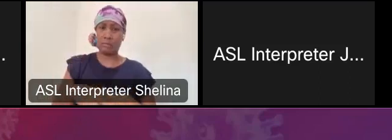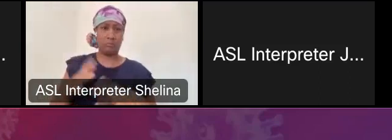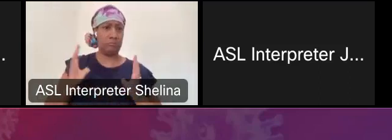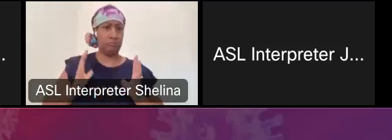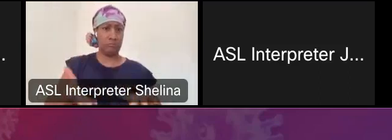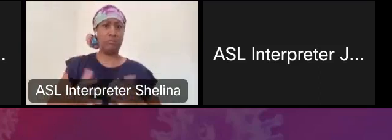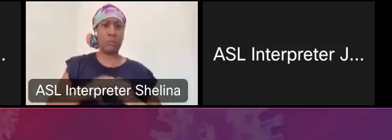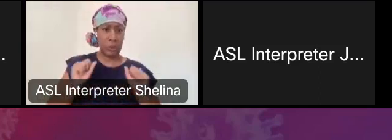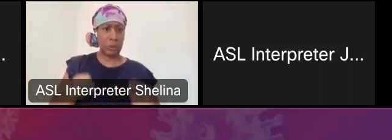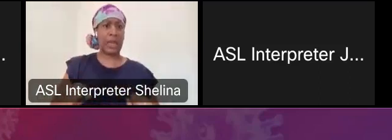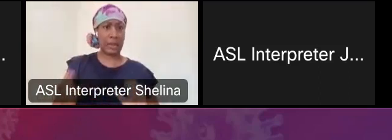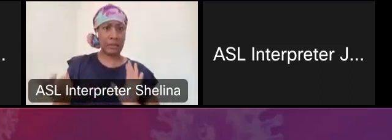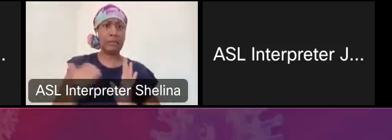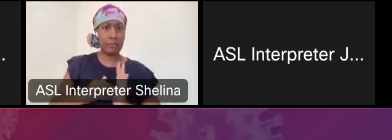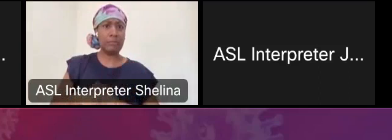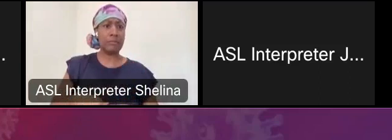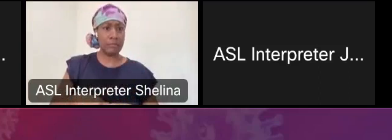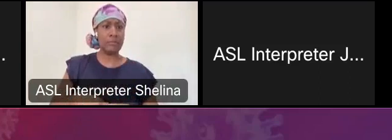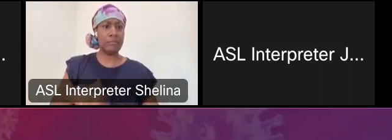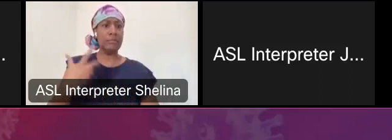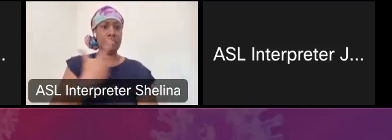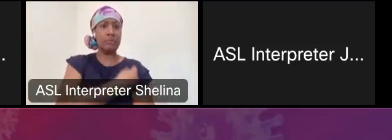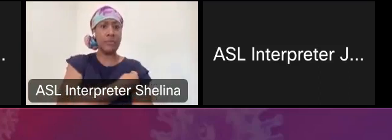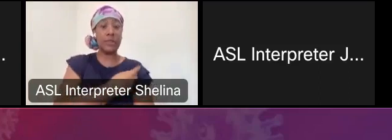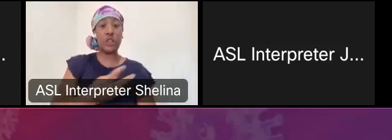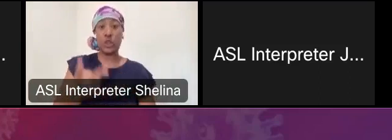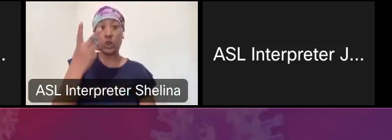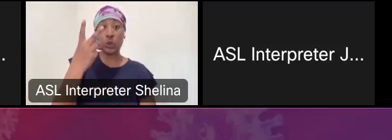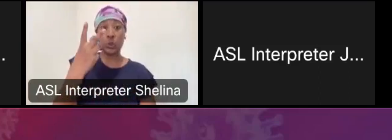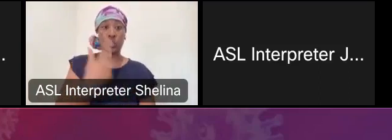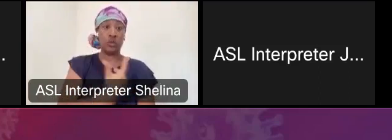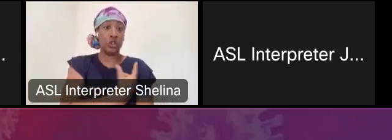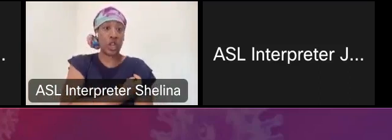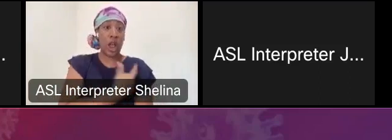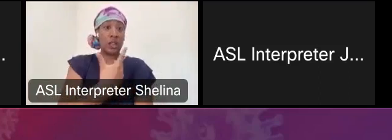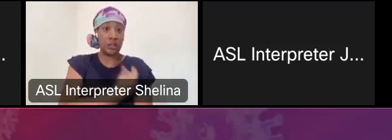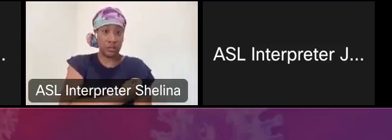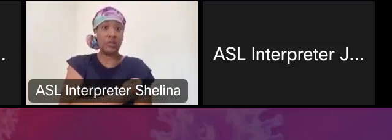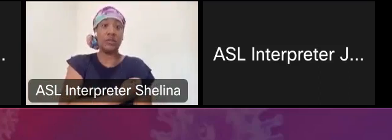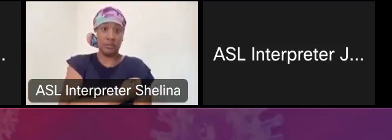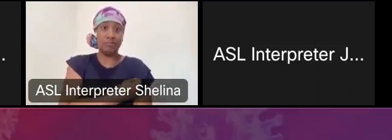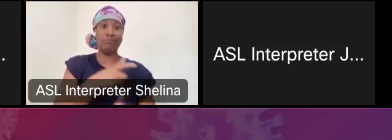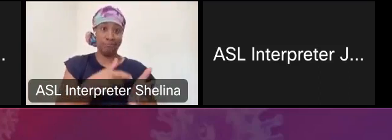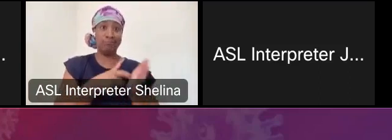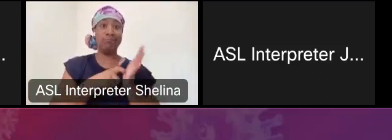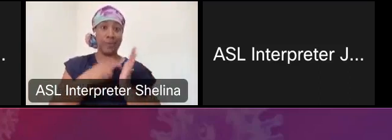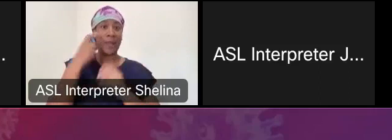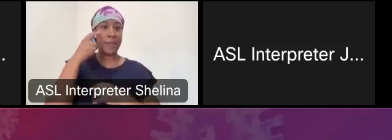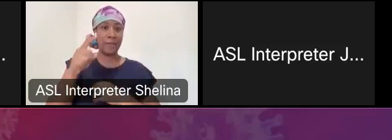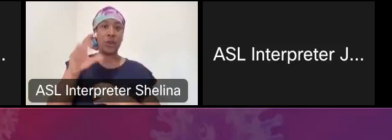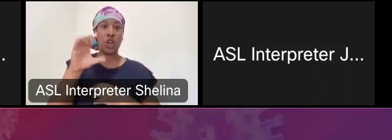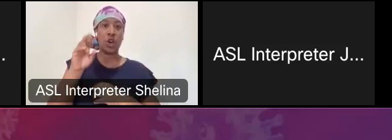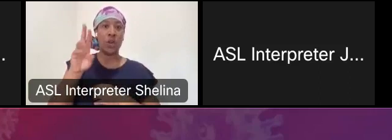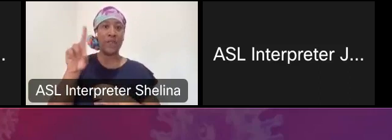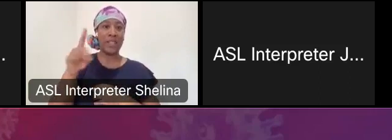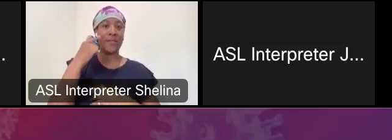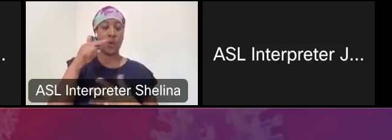like i mentioned before two doses or shots are needed for the covert nineteen vaccines from pfizer in madina